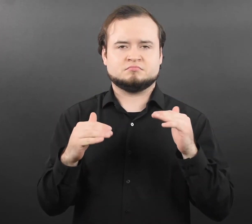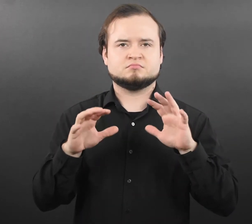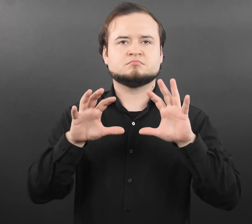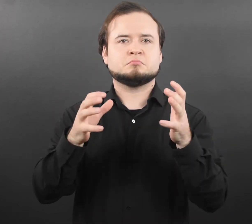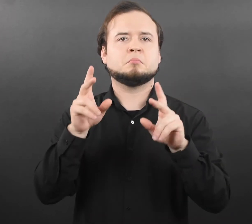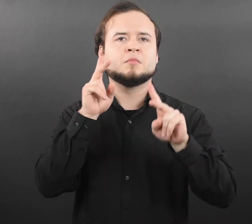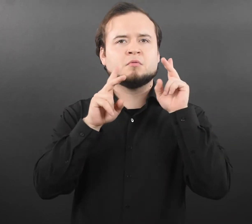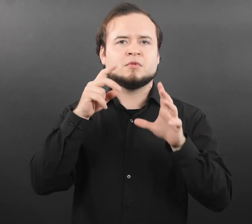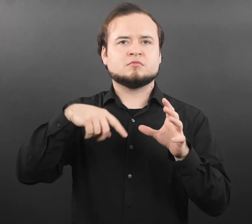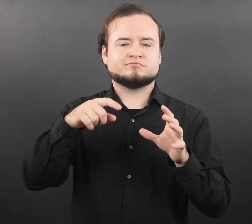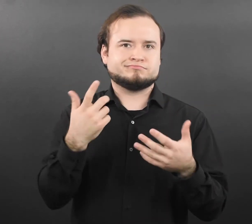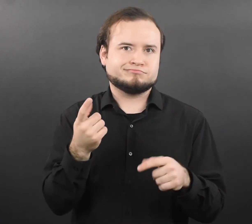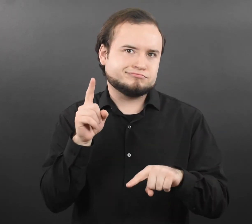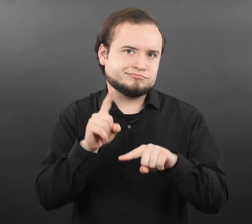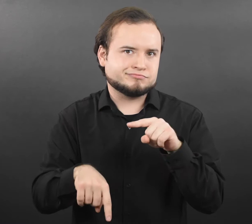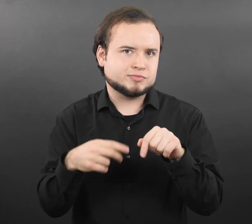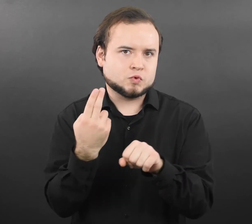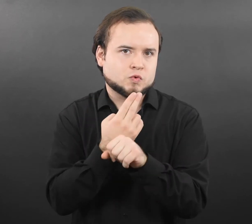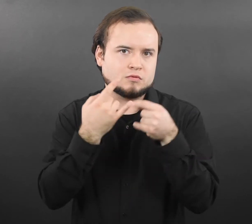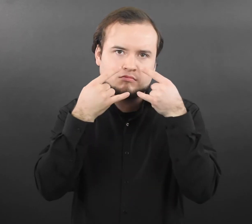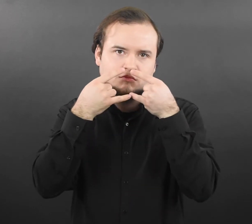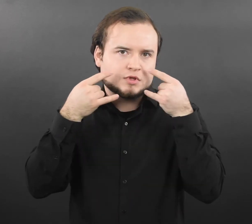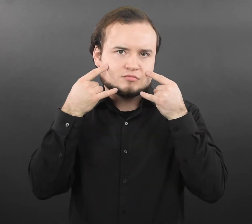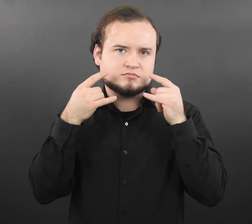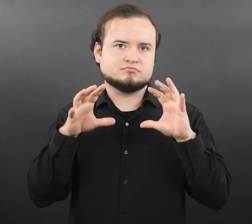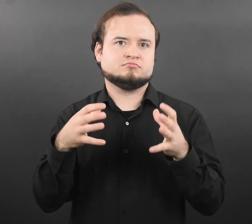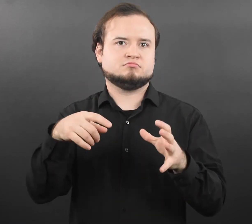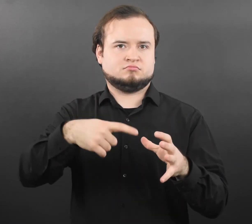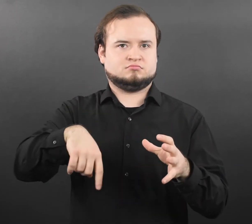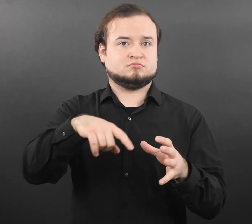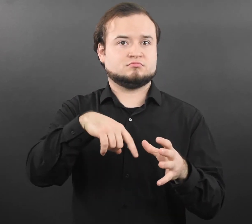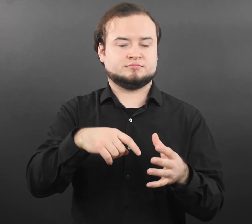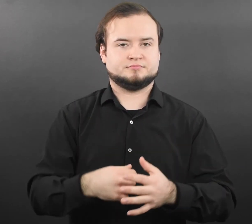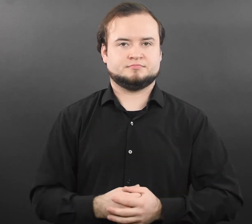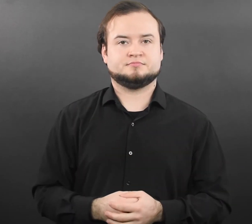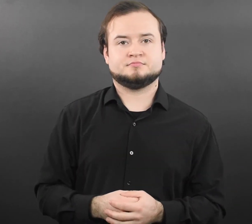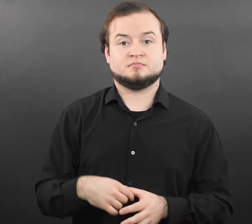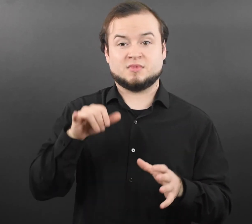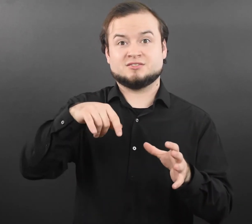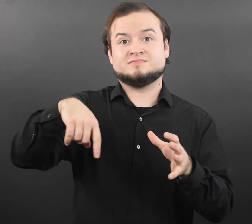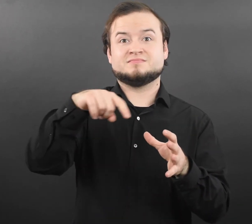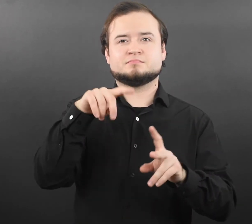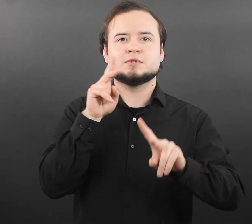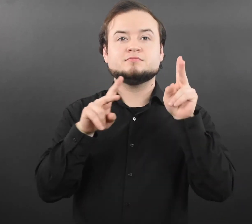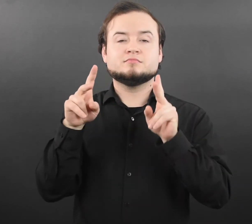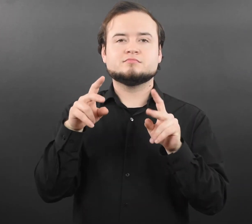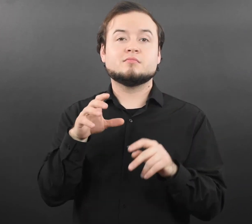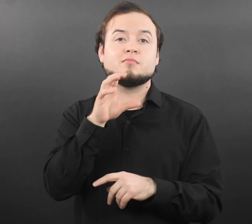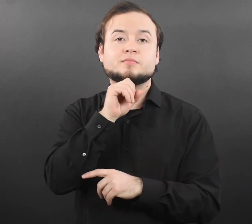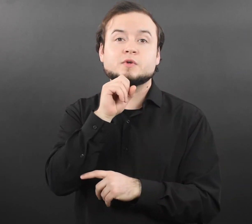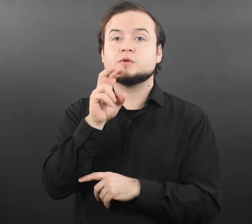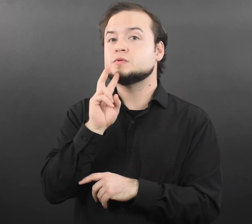People unable to wear a mask This includes people under age 2,